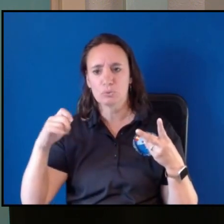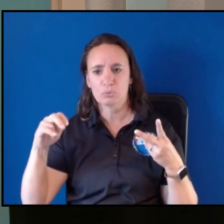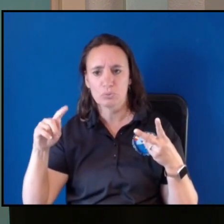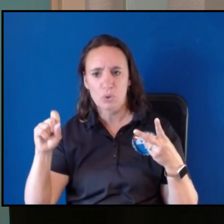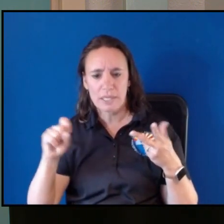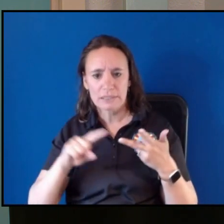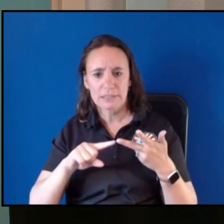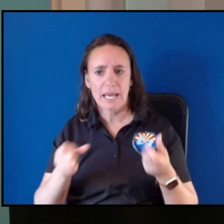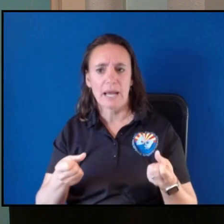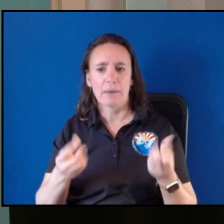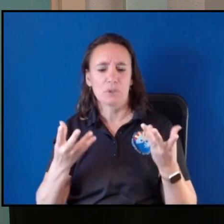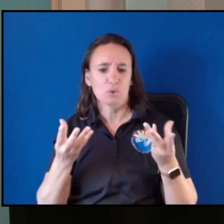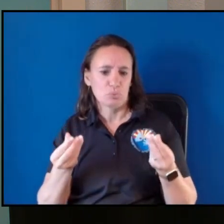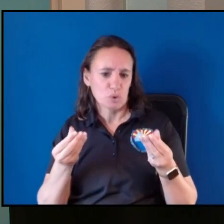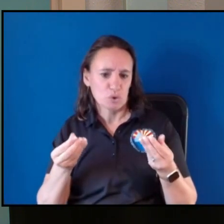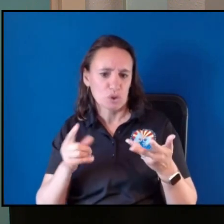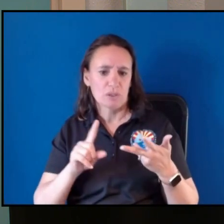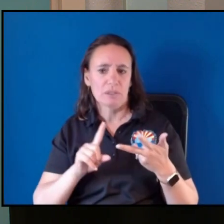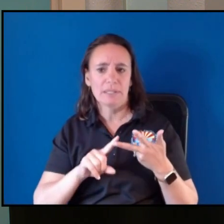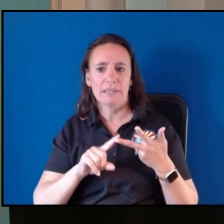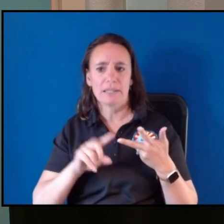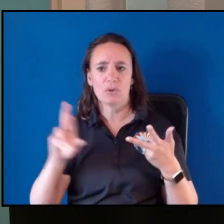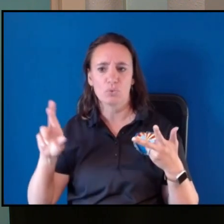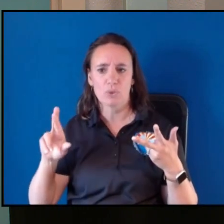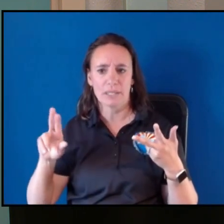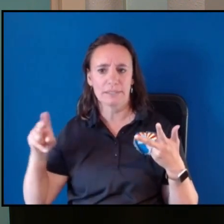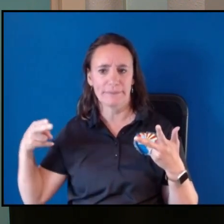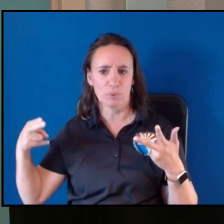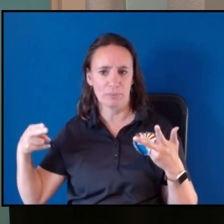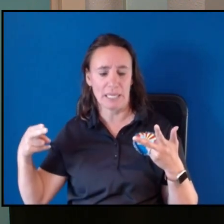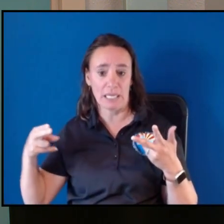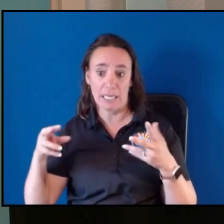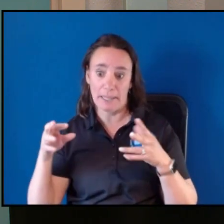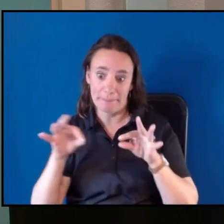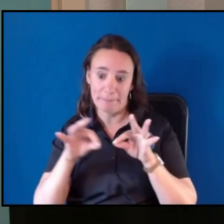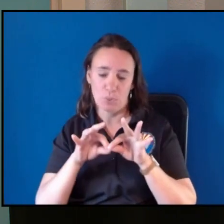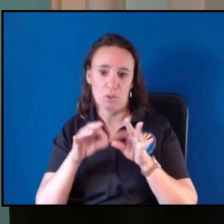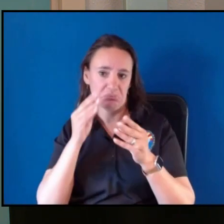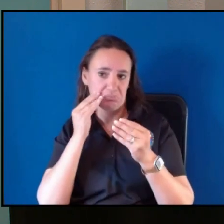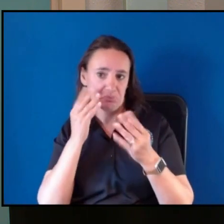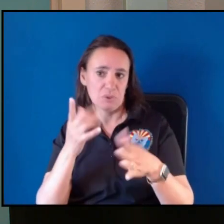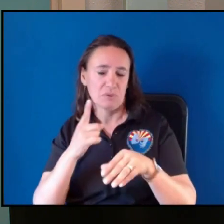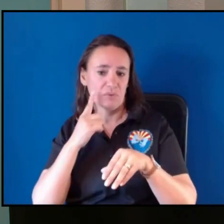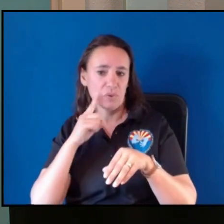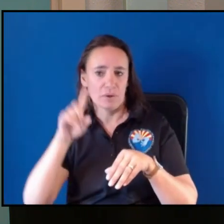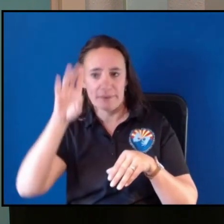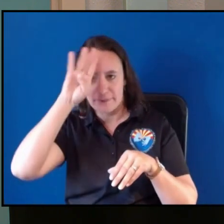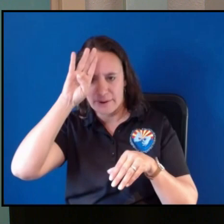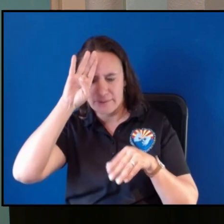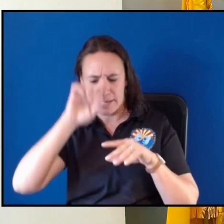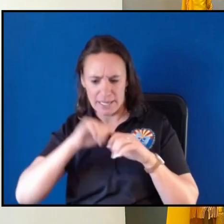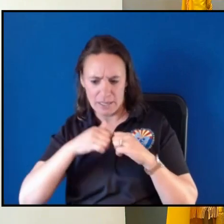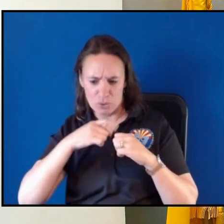A really important indicator to the firefighters out there of how dry or how moist the air is which affects